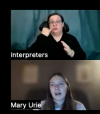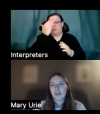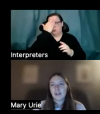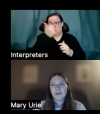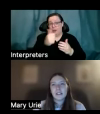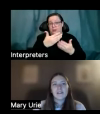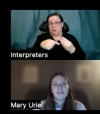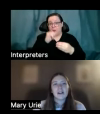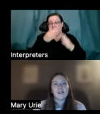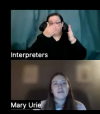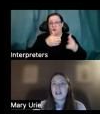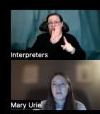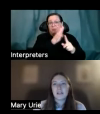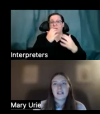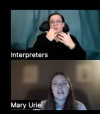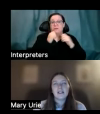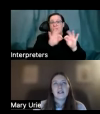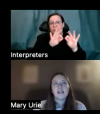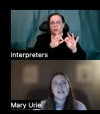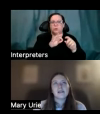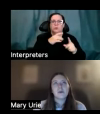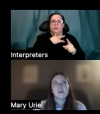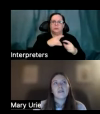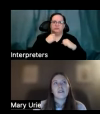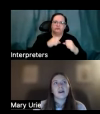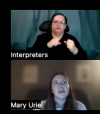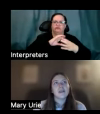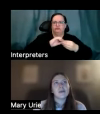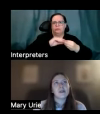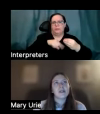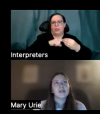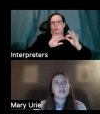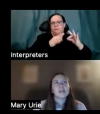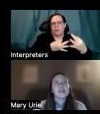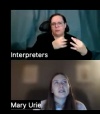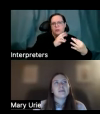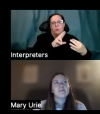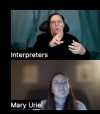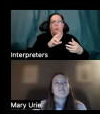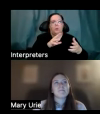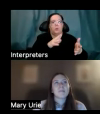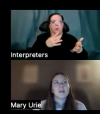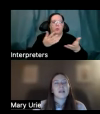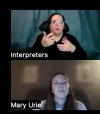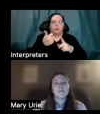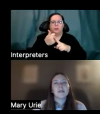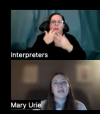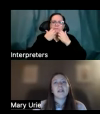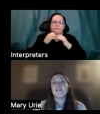value, they value family. Or if they value. Like maybe they've